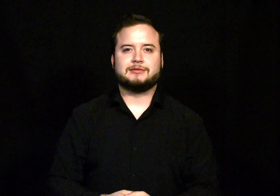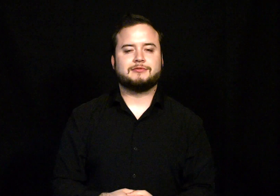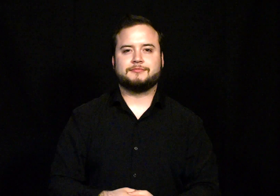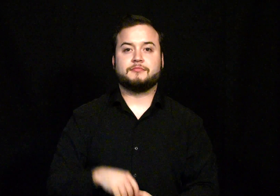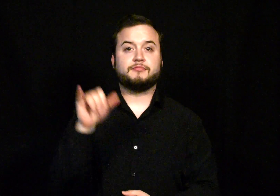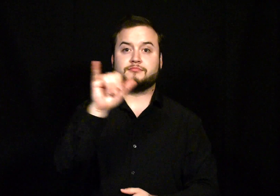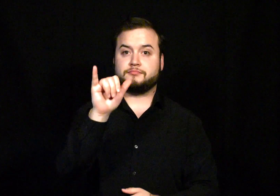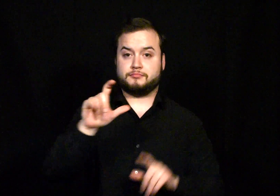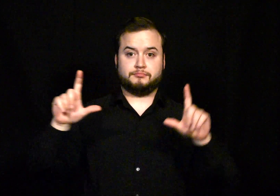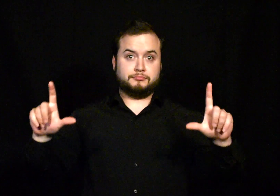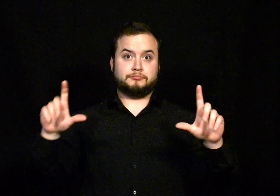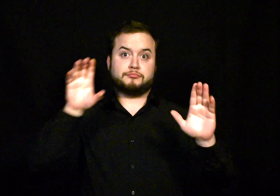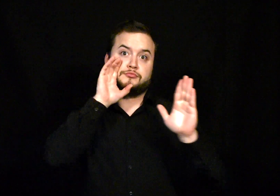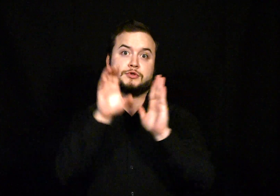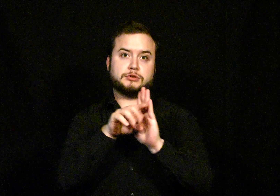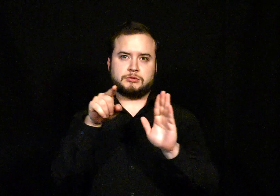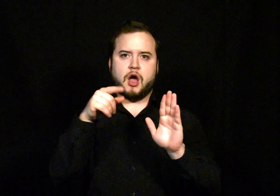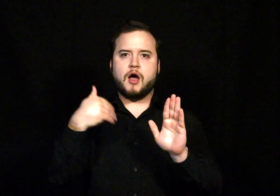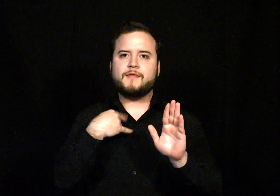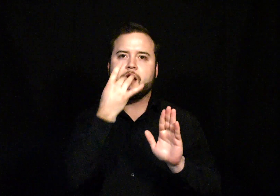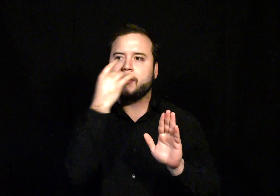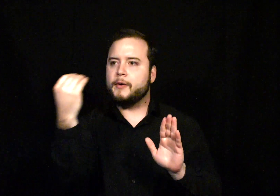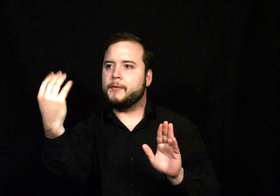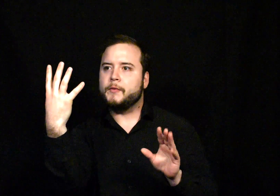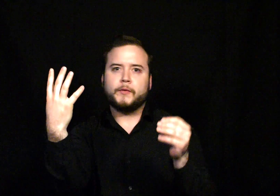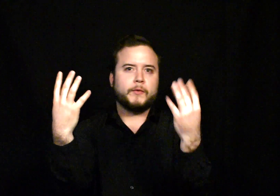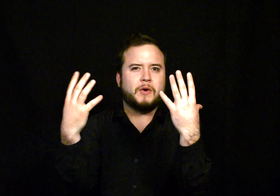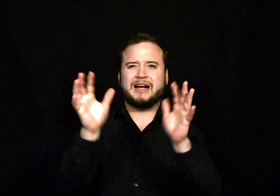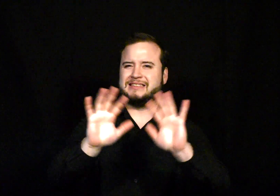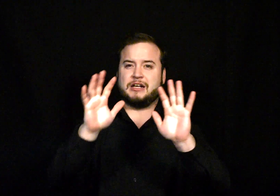Try not to have light sources in the picture with you